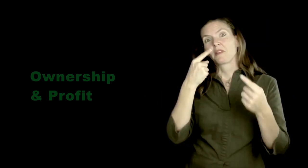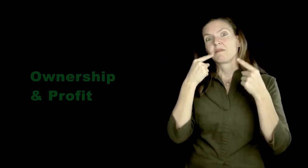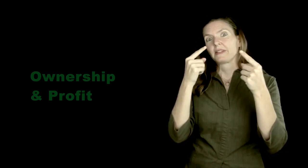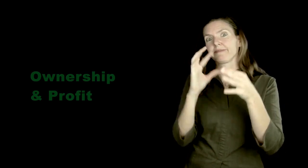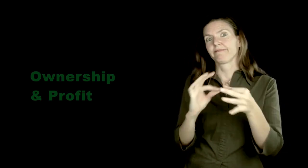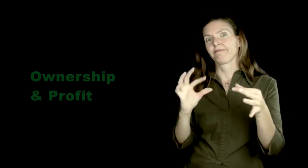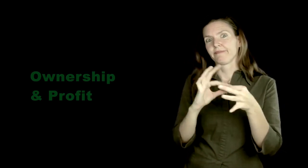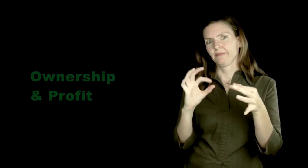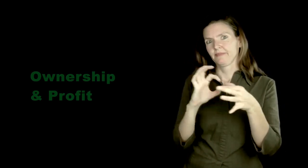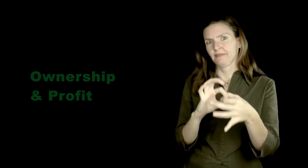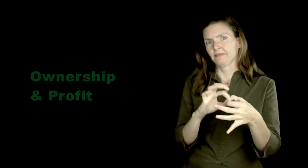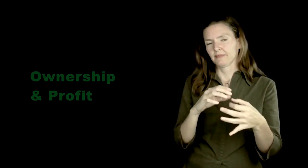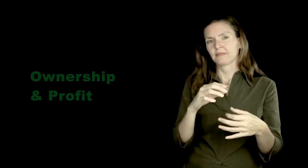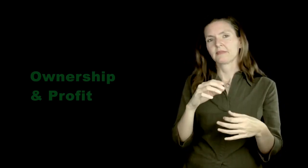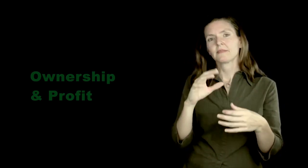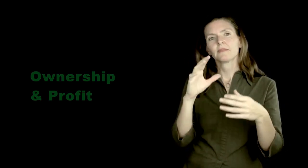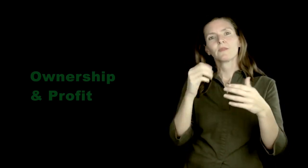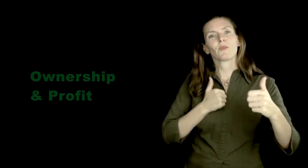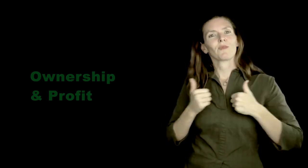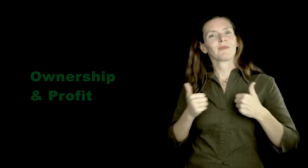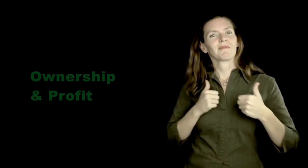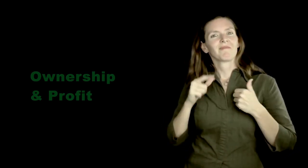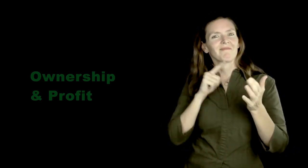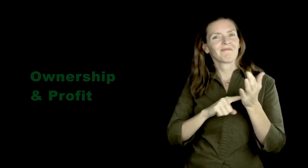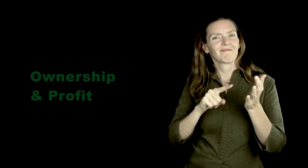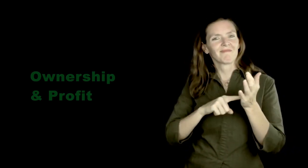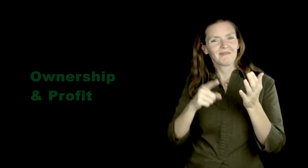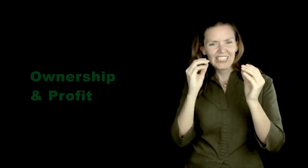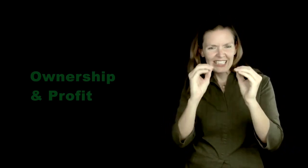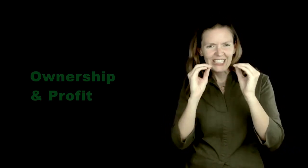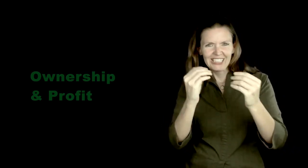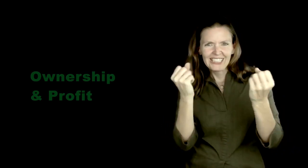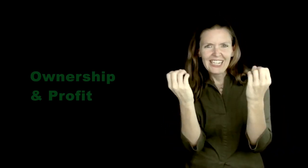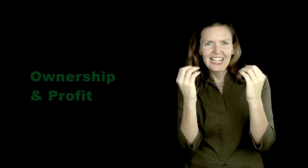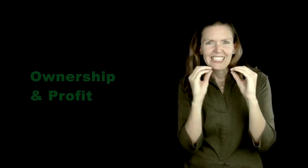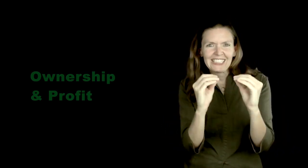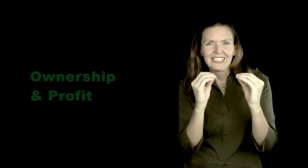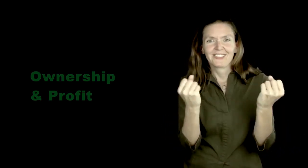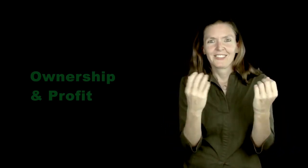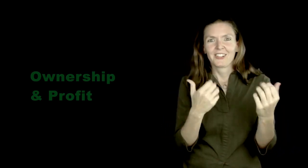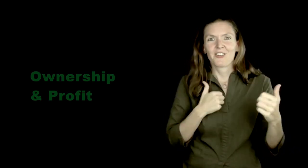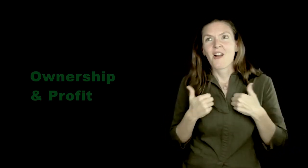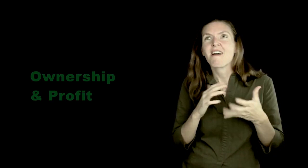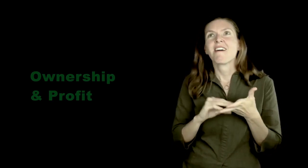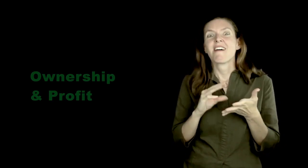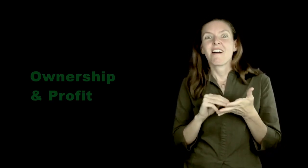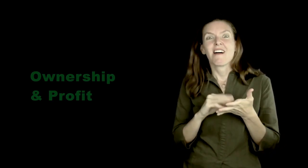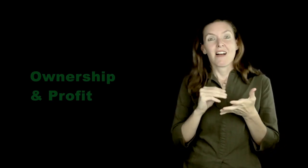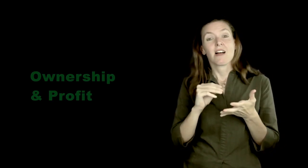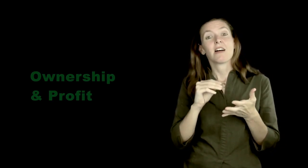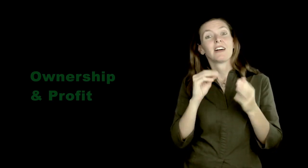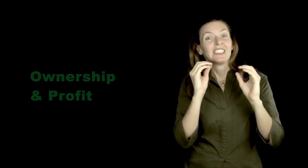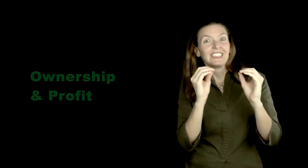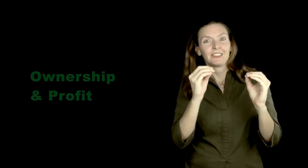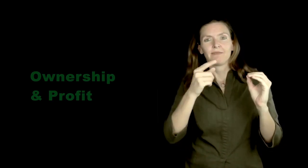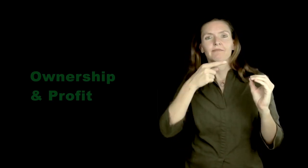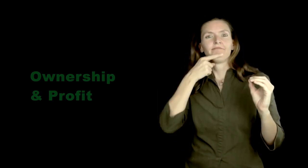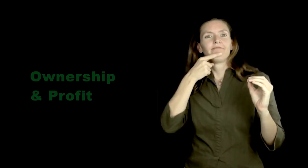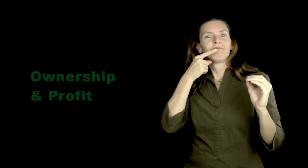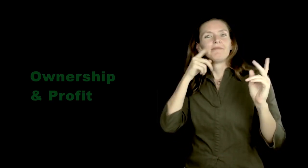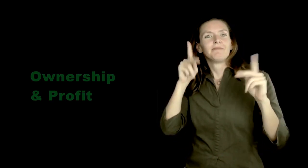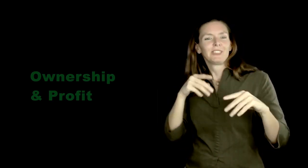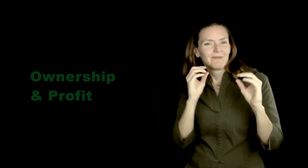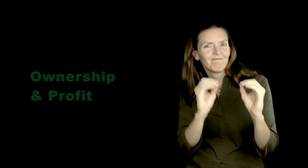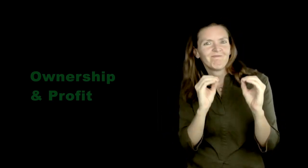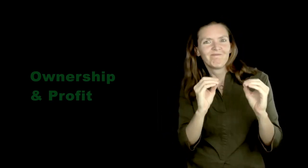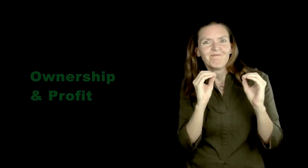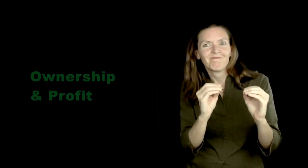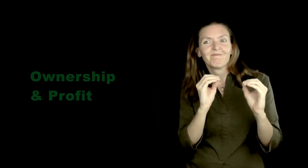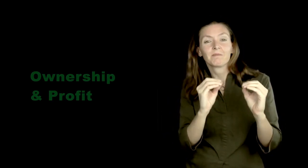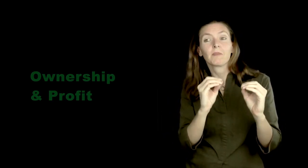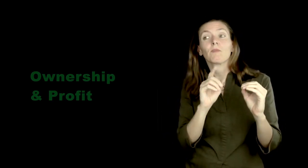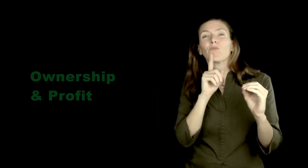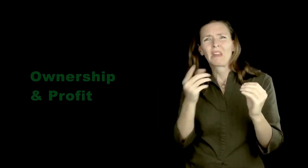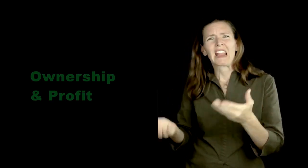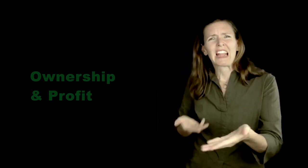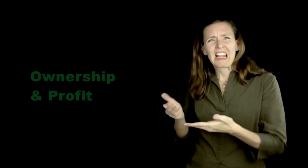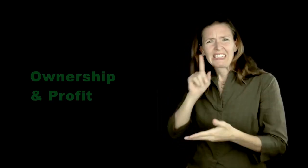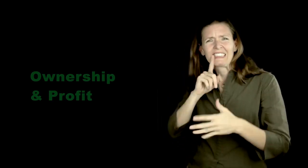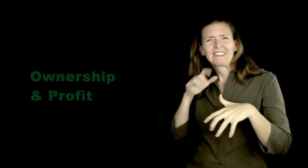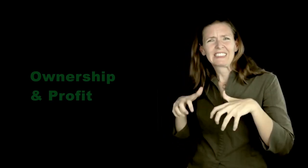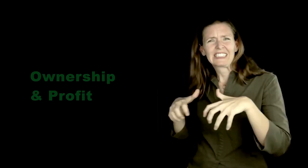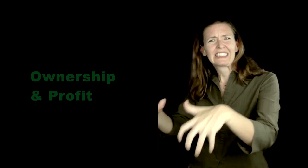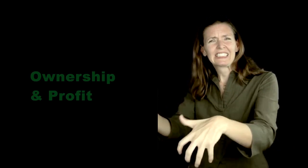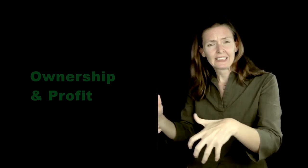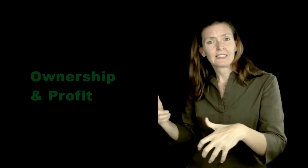One classic anecdote regarding research about teaching sign language to primates - hearing people would do the teaching, however, there were numerous Deaf people hired to teach too,